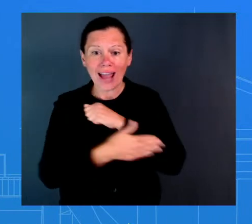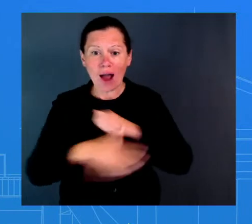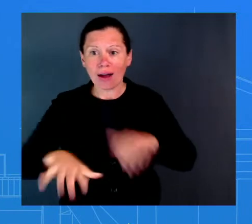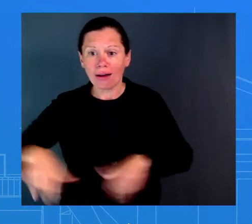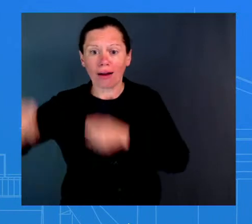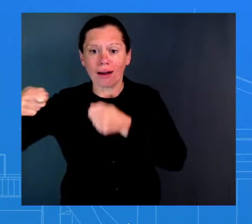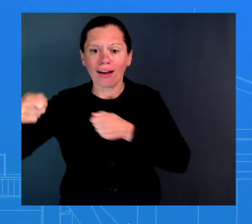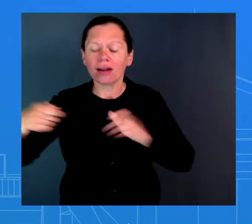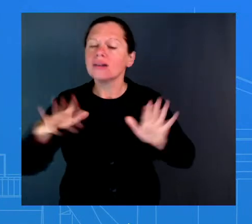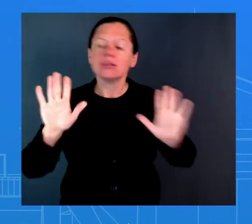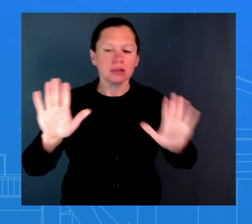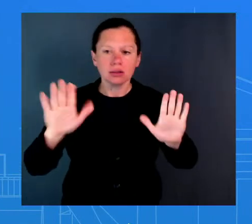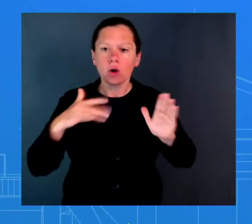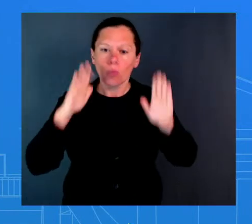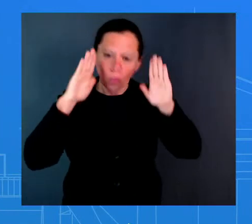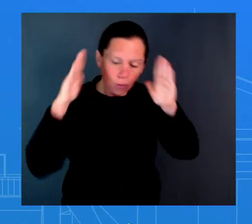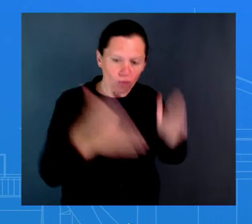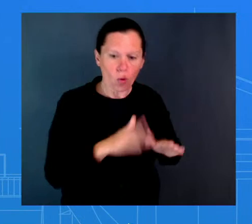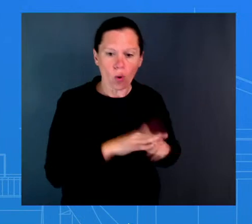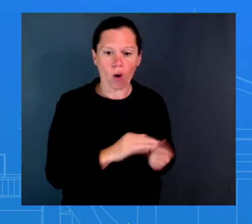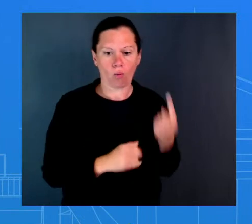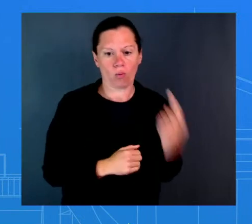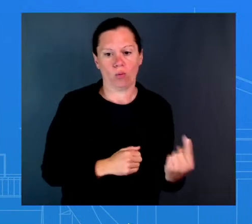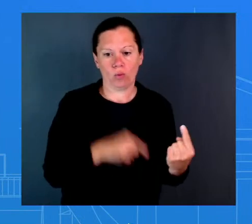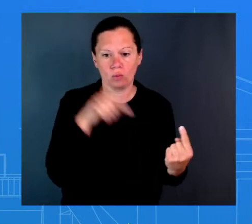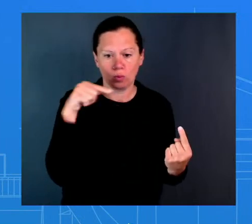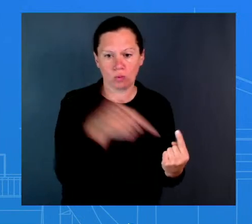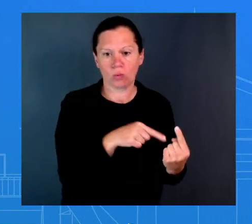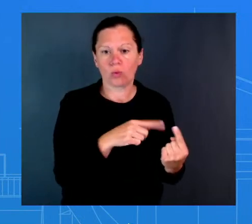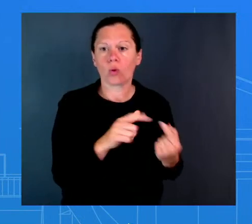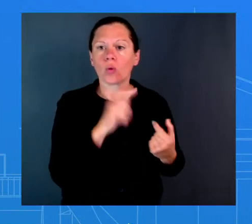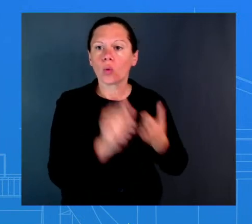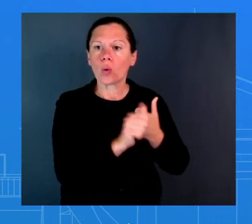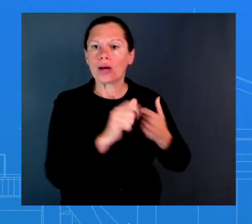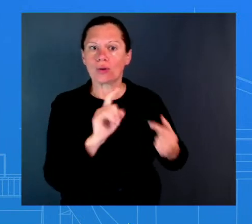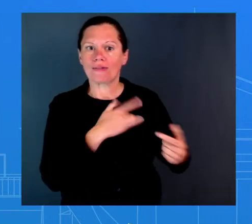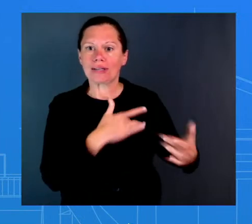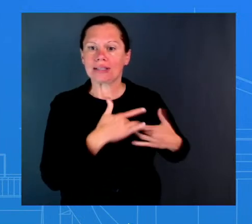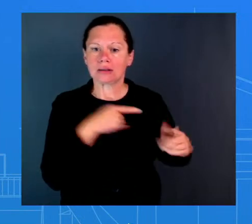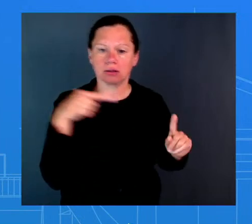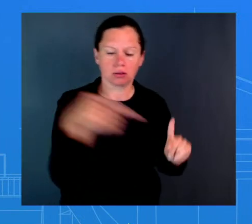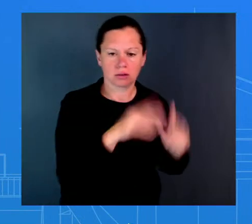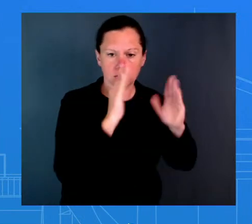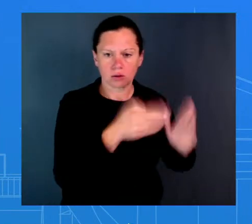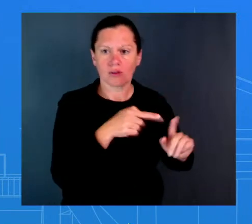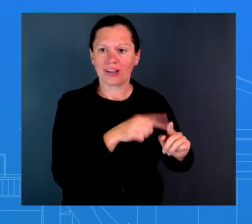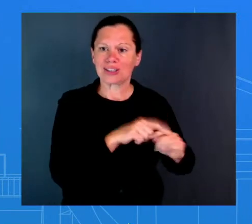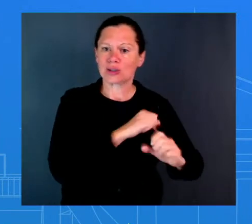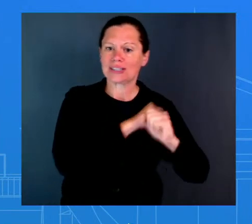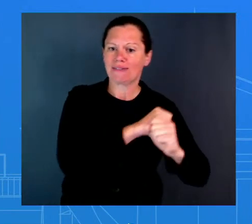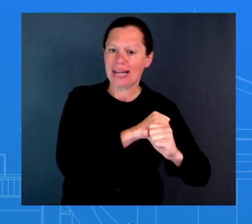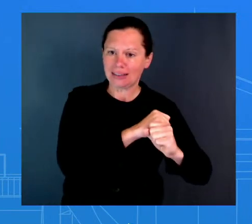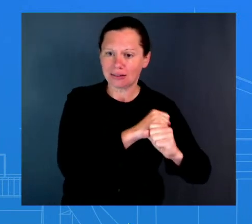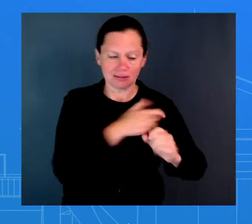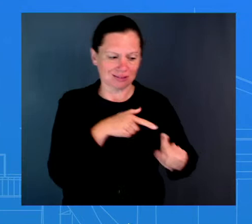But we have to be prepared for that if we do not stand up and help defend this -- the sovereignty and territorial integrity of Ukraine. The Press: Thanks, Jake. Mr. Sullivan: Yeah.